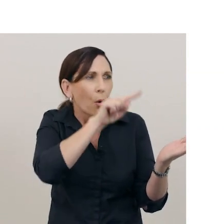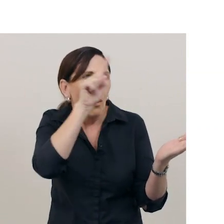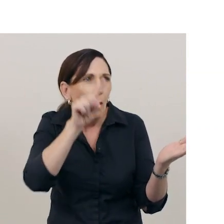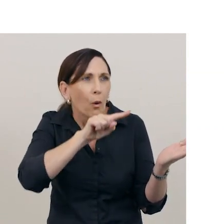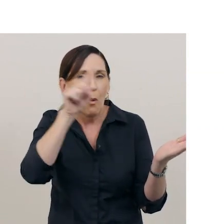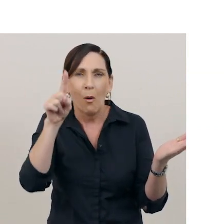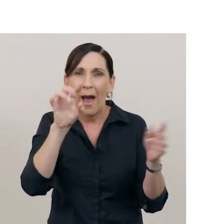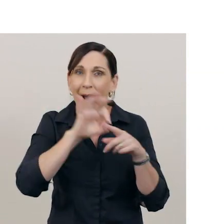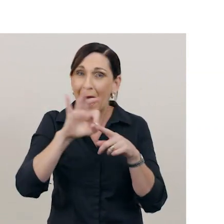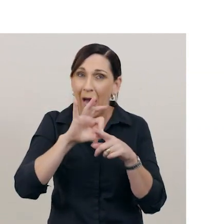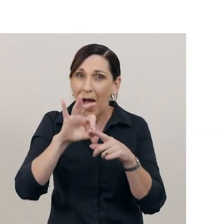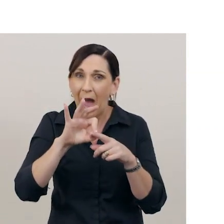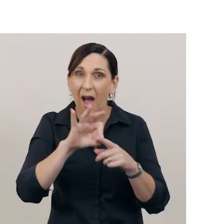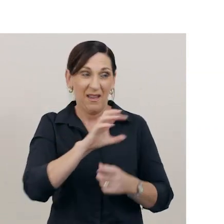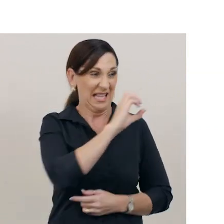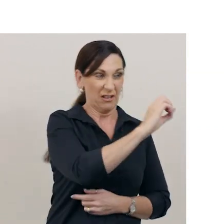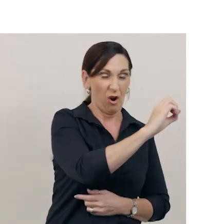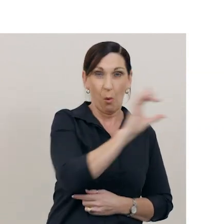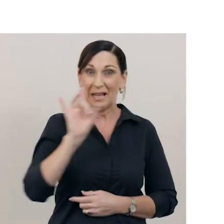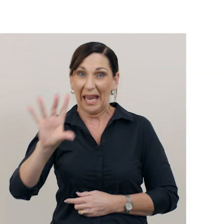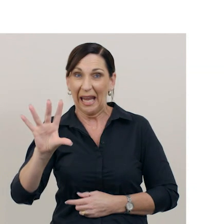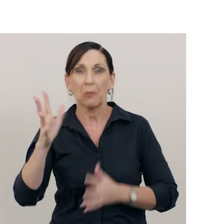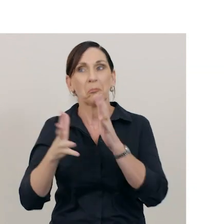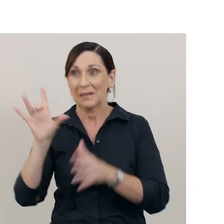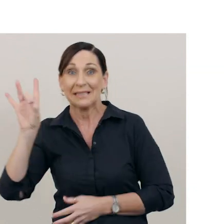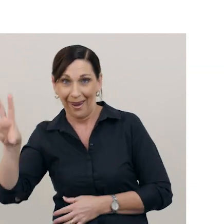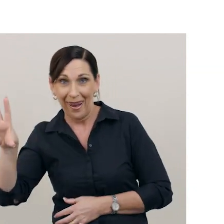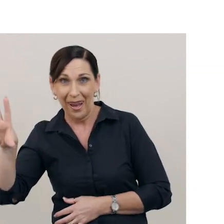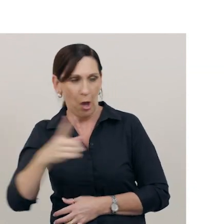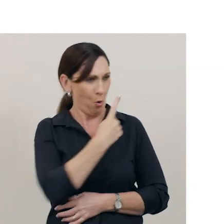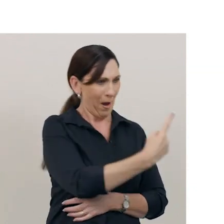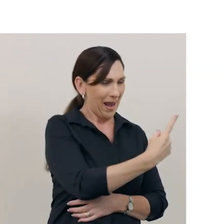0 and 10, that makes 10. 1 and 9, that makes 10.